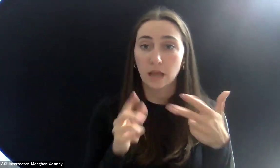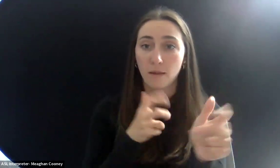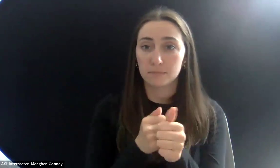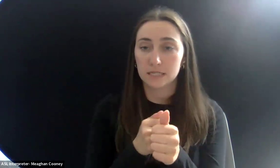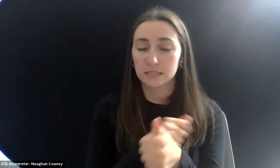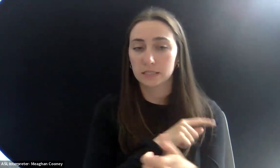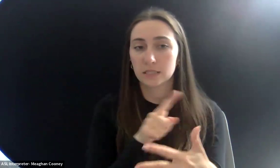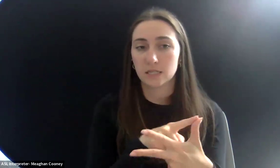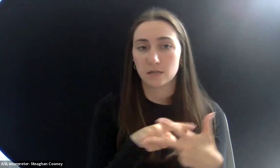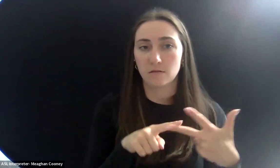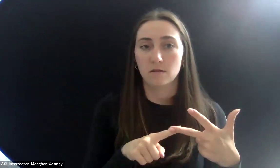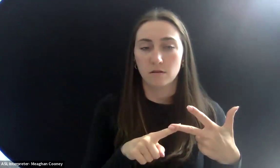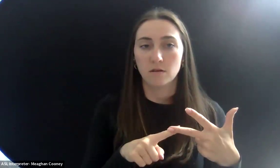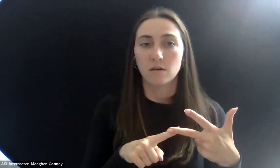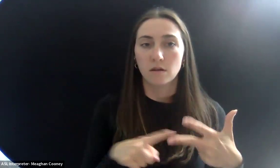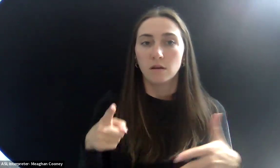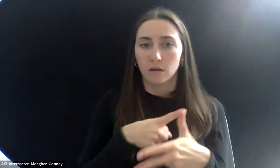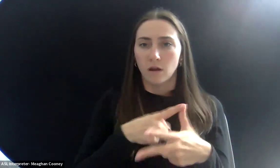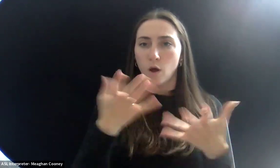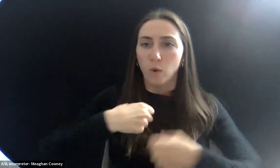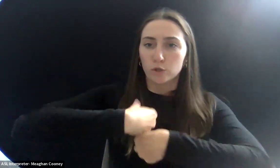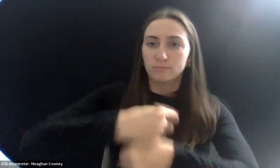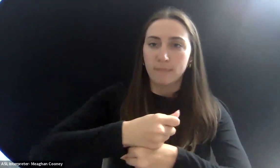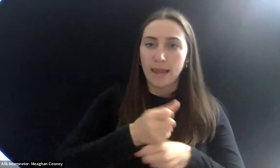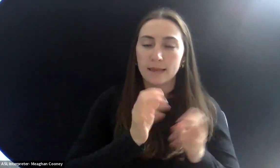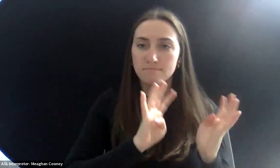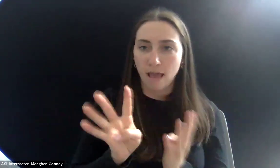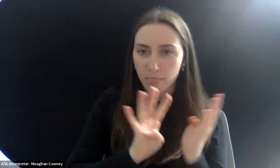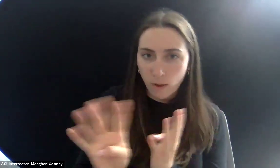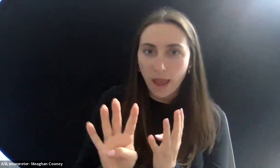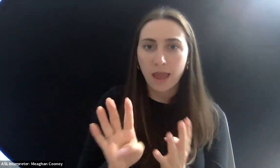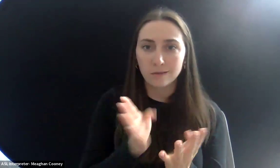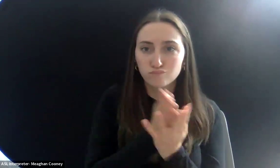So the 1st update is to create a pathway that will greatly